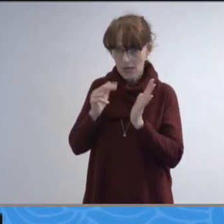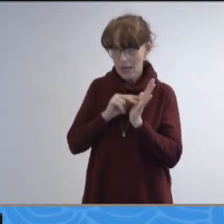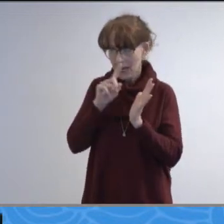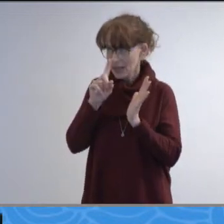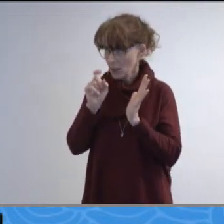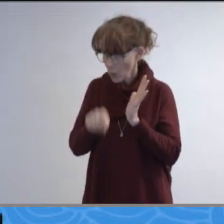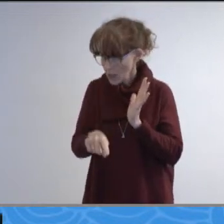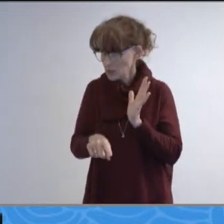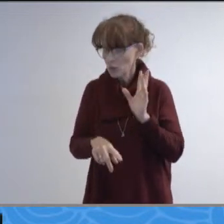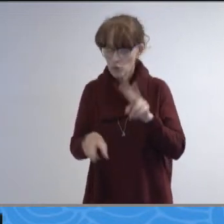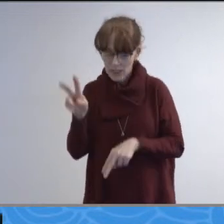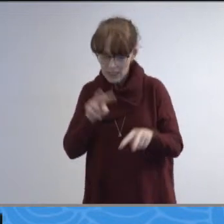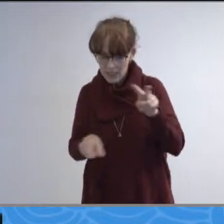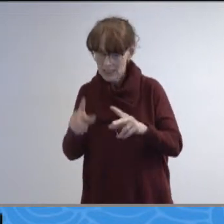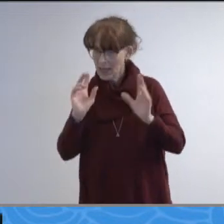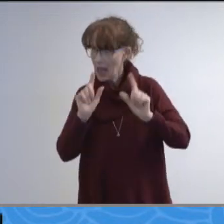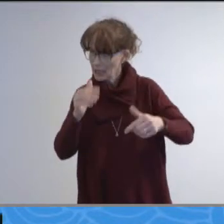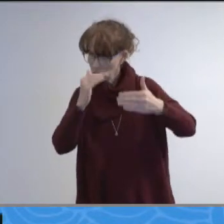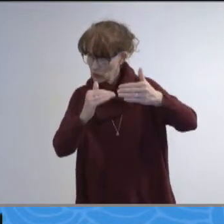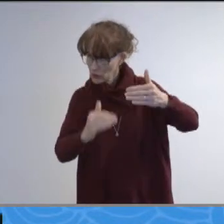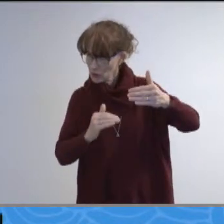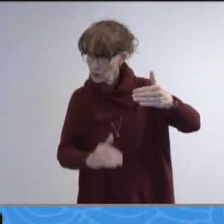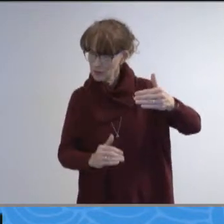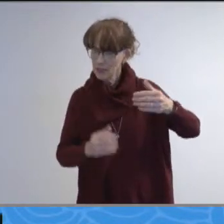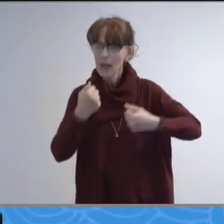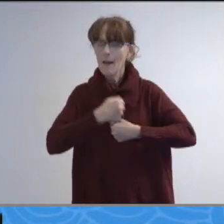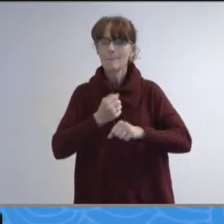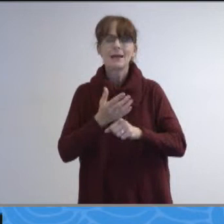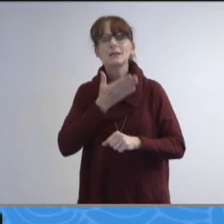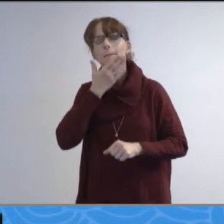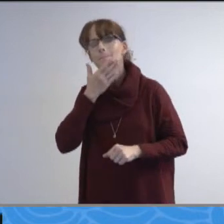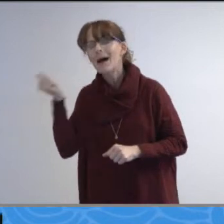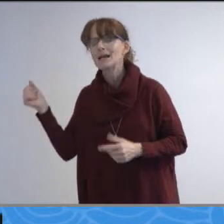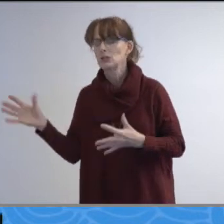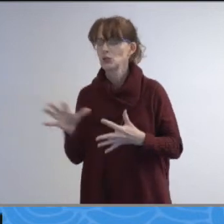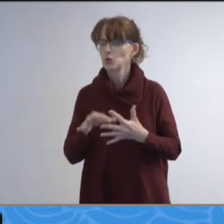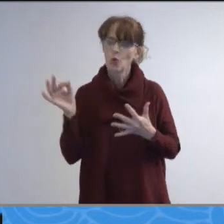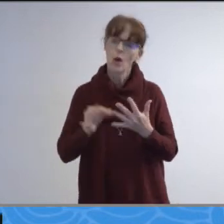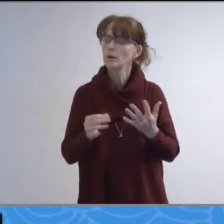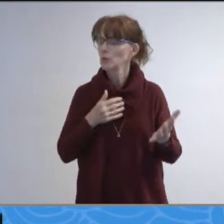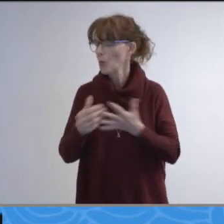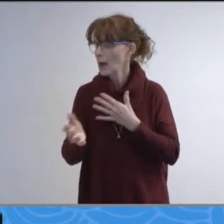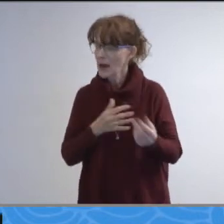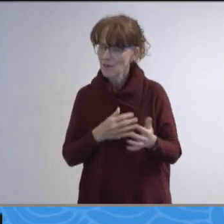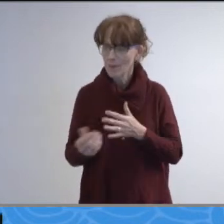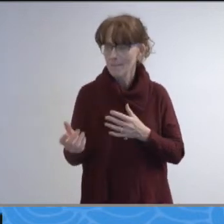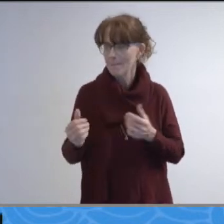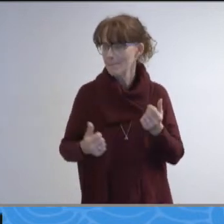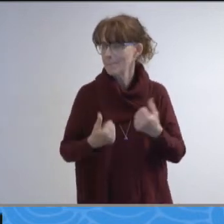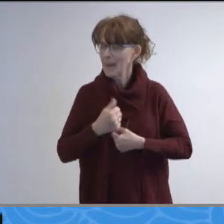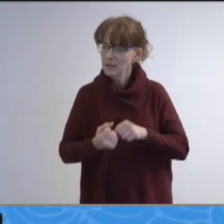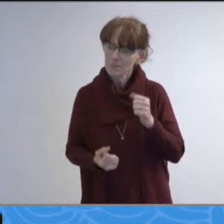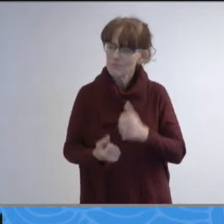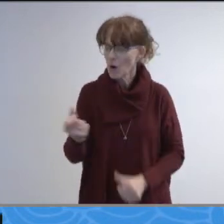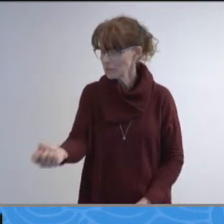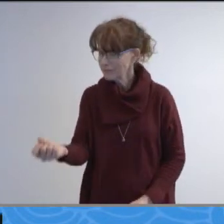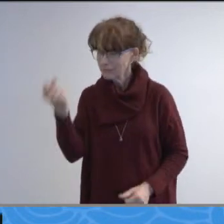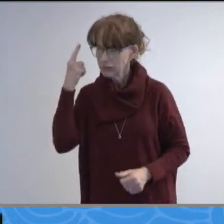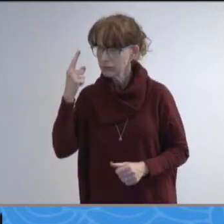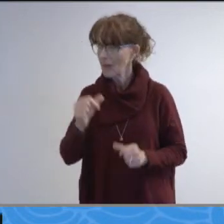read through all of the answers, make the best choice, whatever makes most sense to you and then keep moving on,